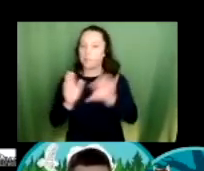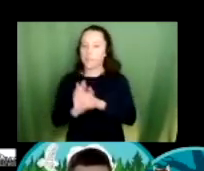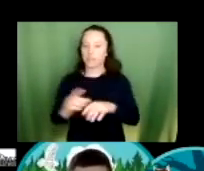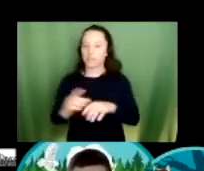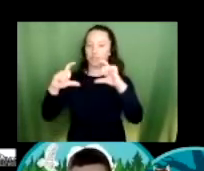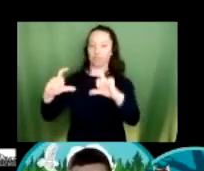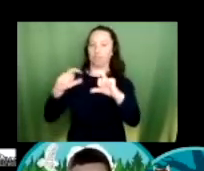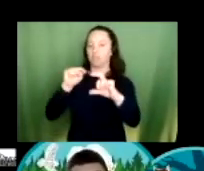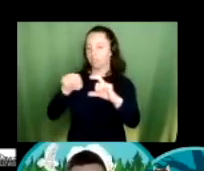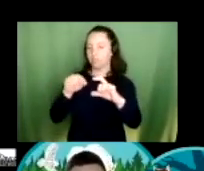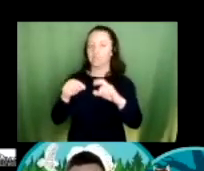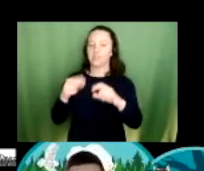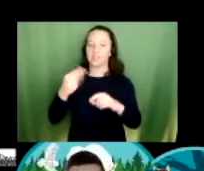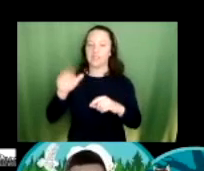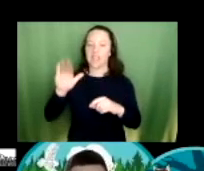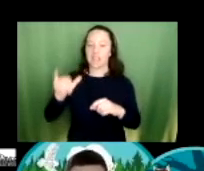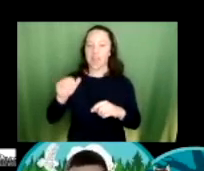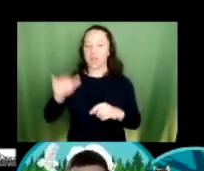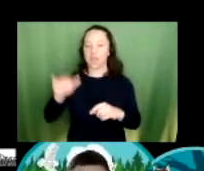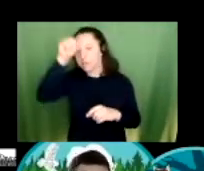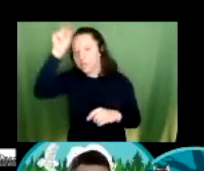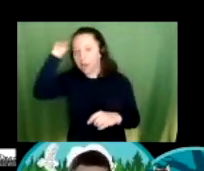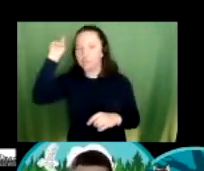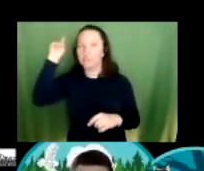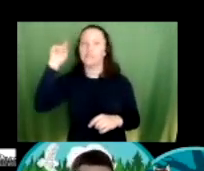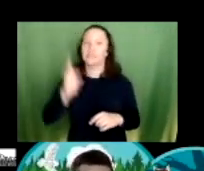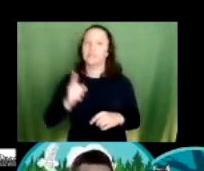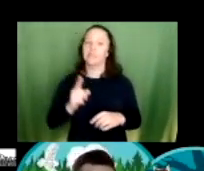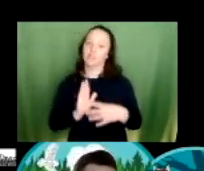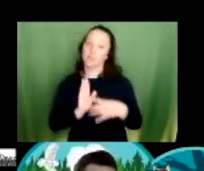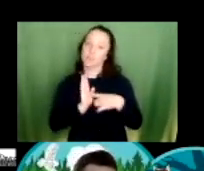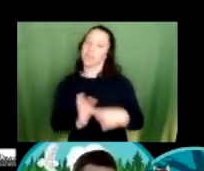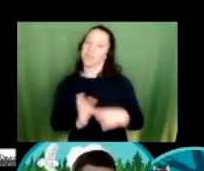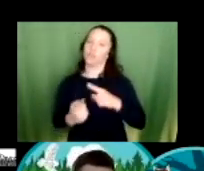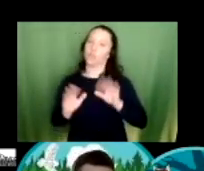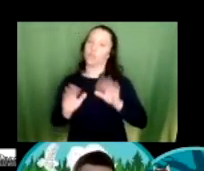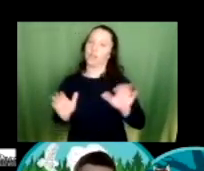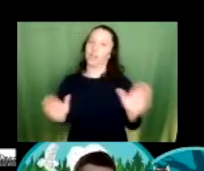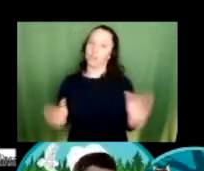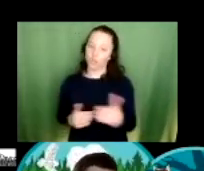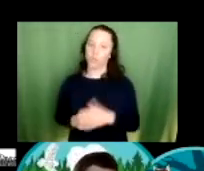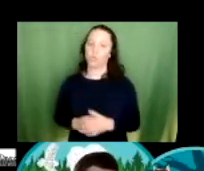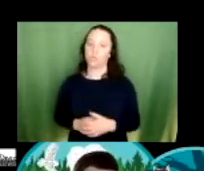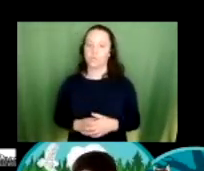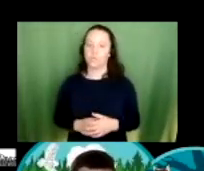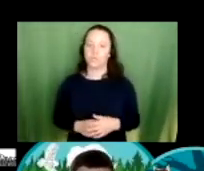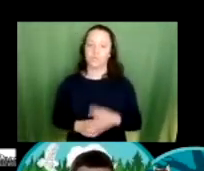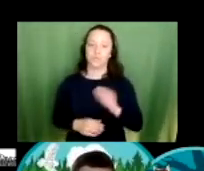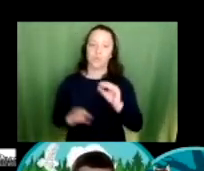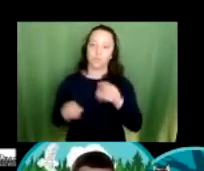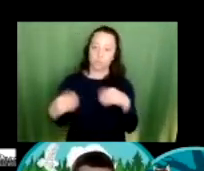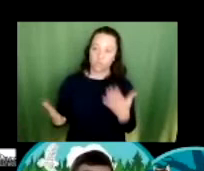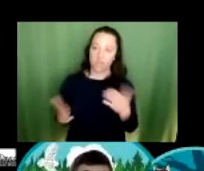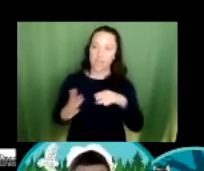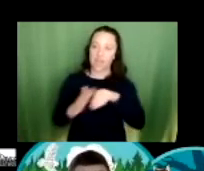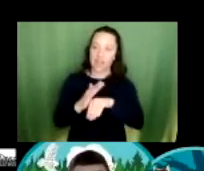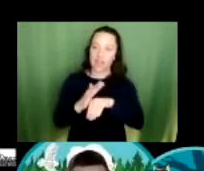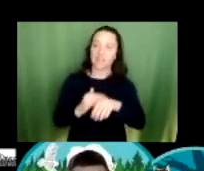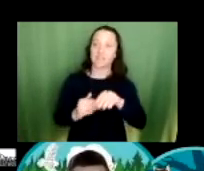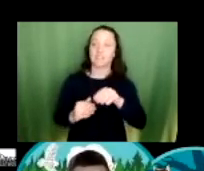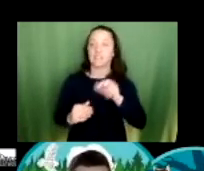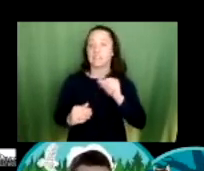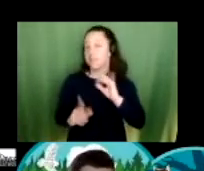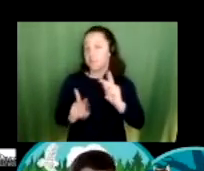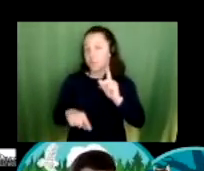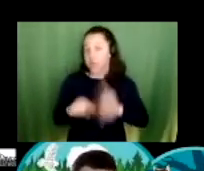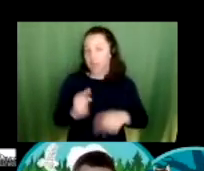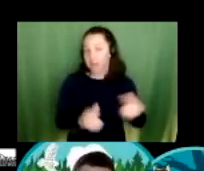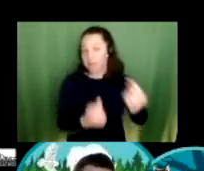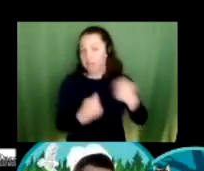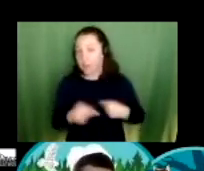individuals and providing that access when people can't come to the zoo and be with the animals and